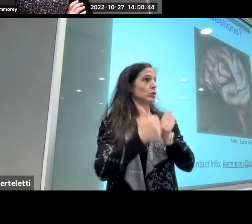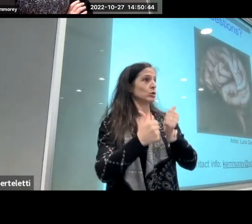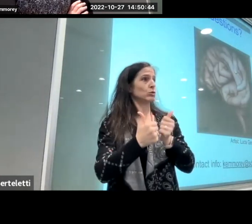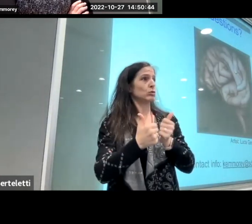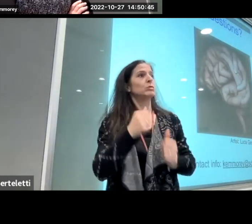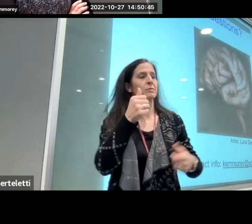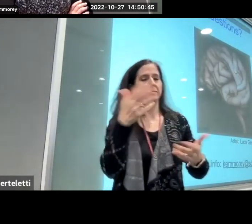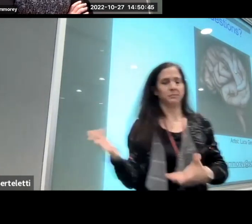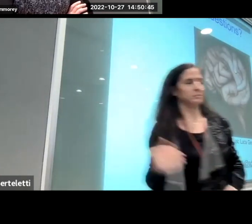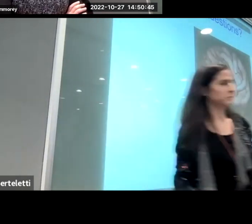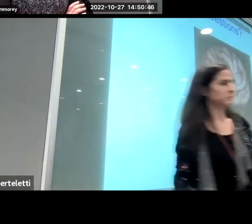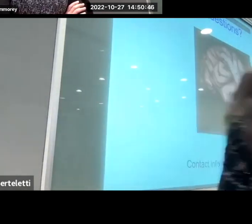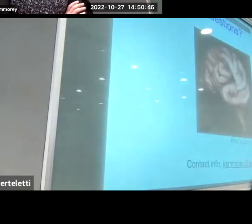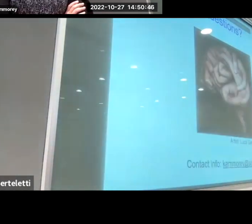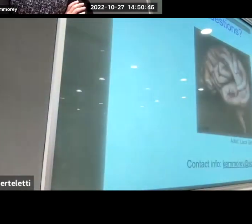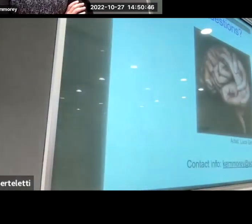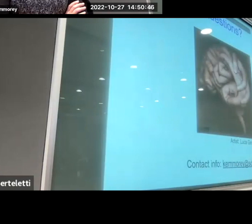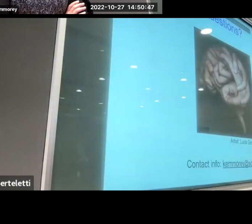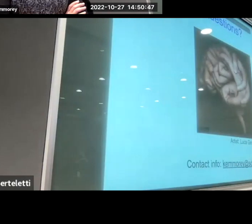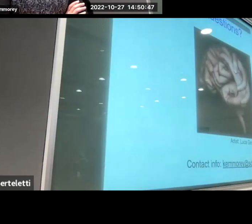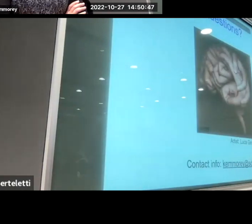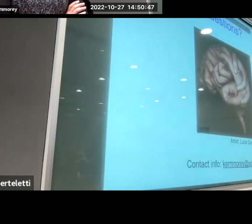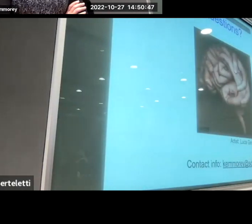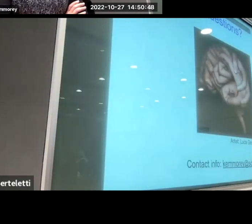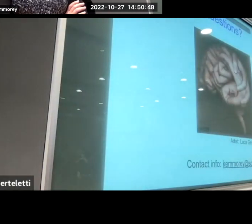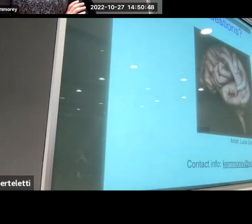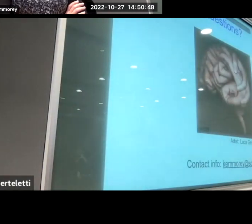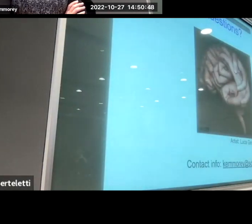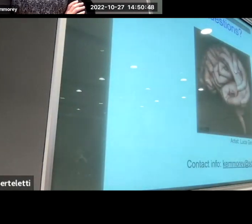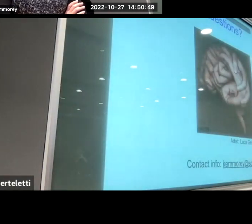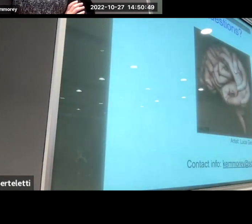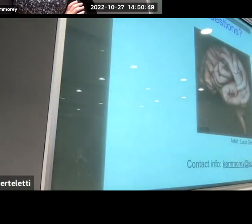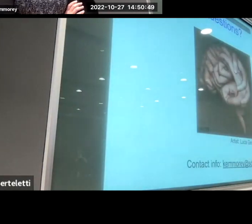It's nice to see you again.